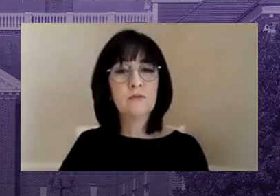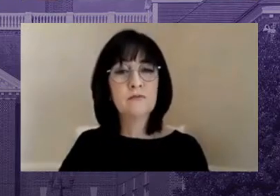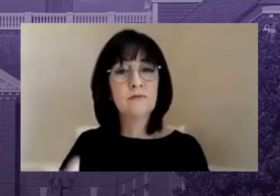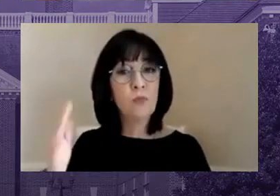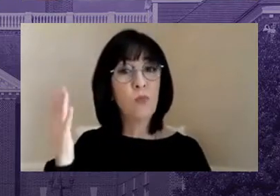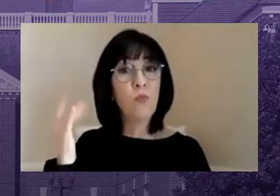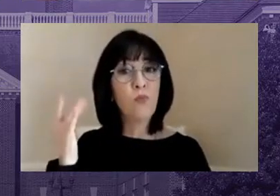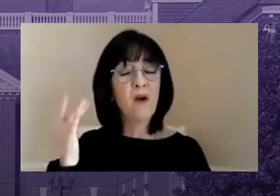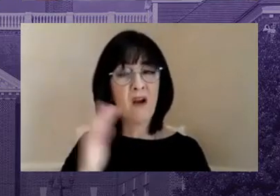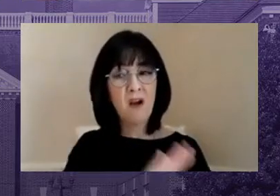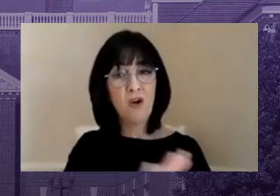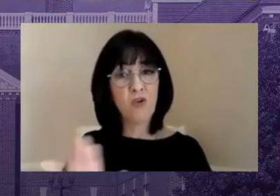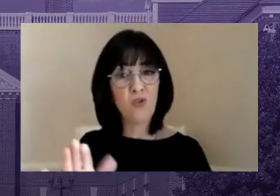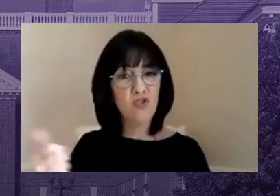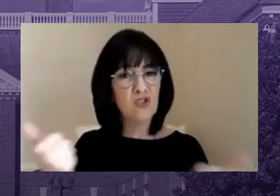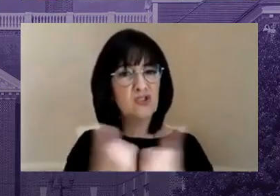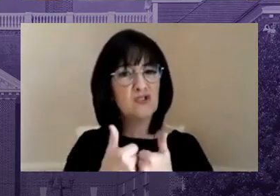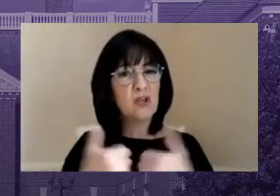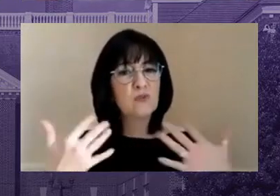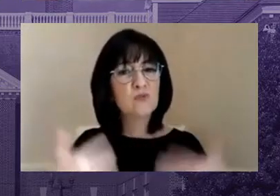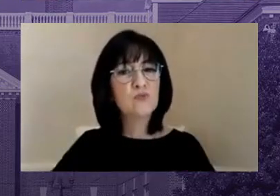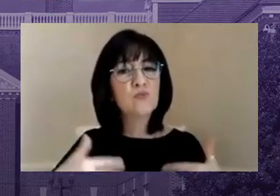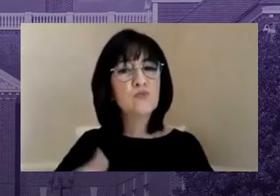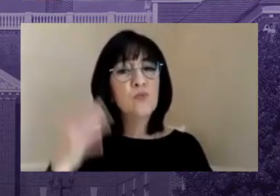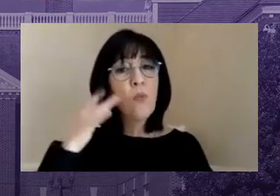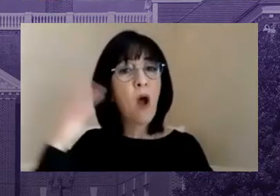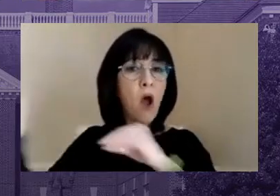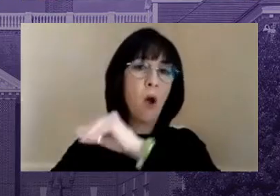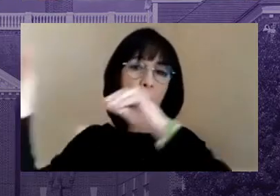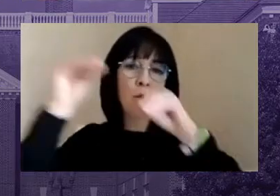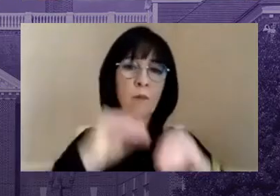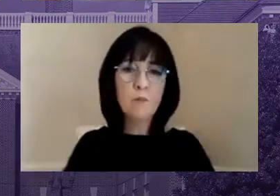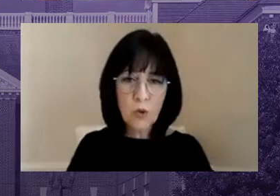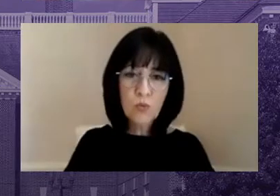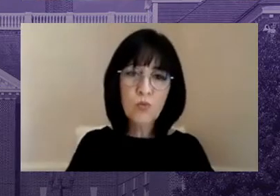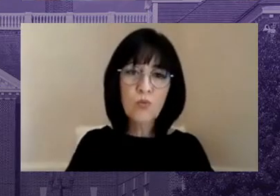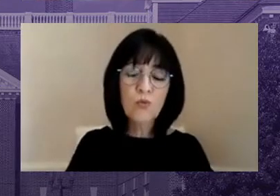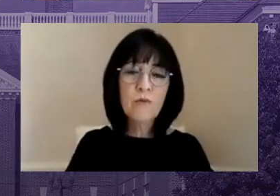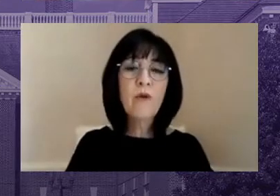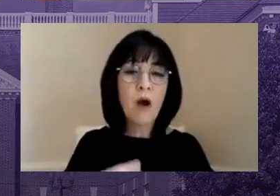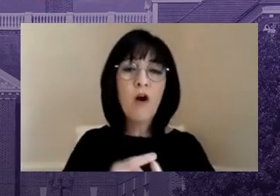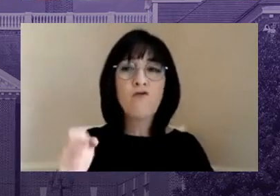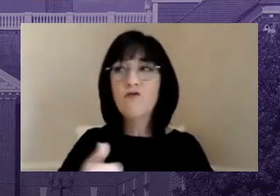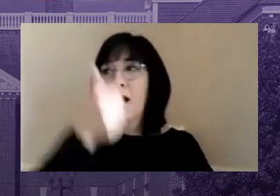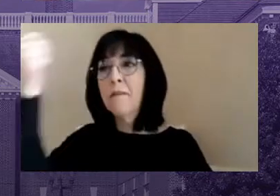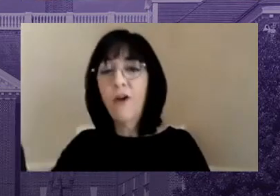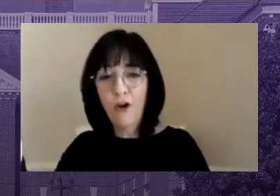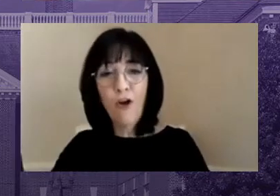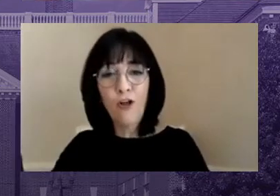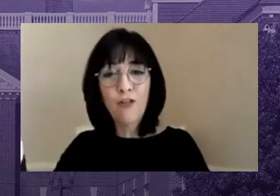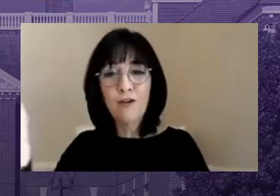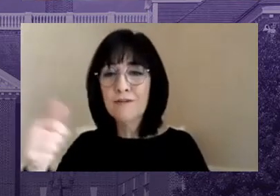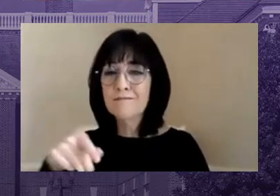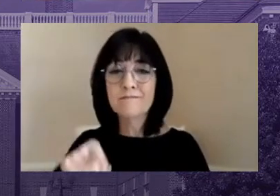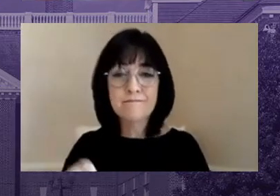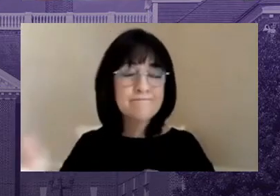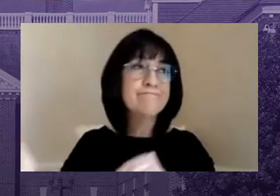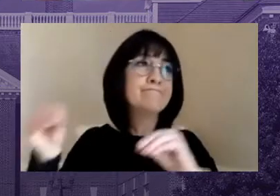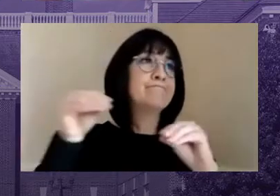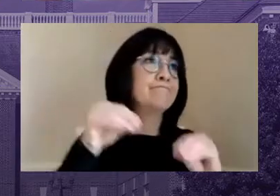face when they join us. We know that we're not their first station. And in many instances, we